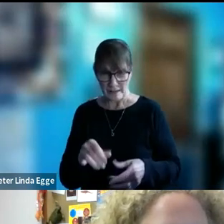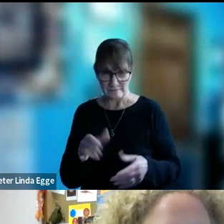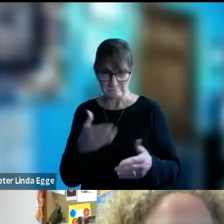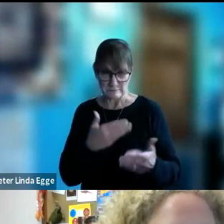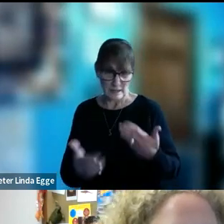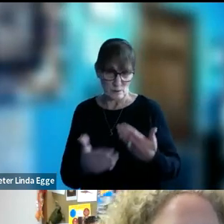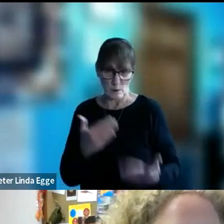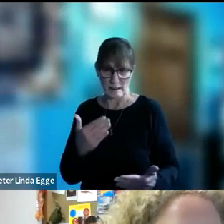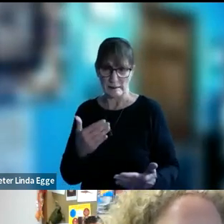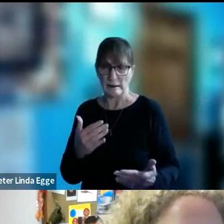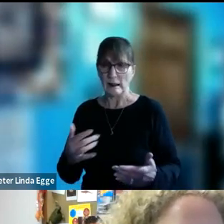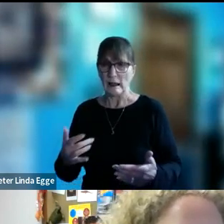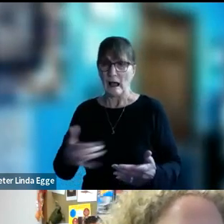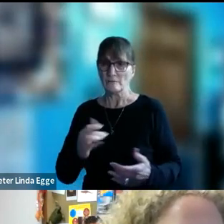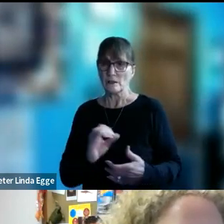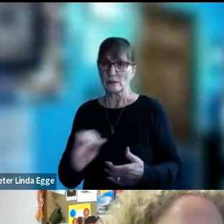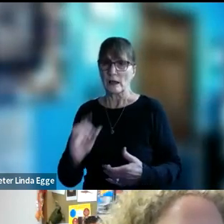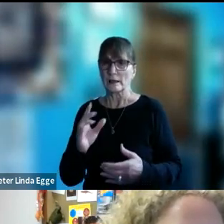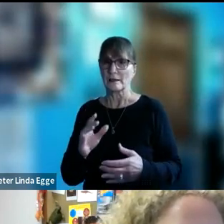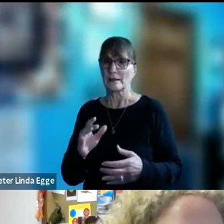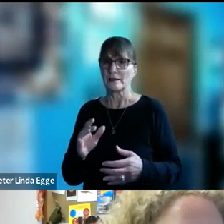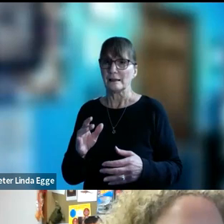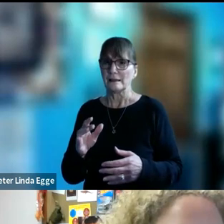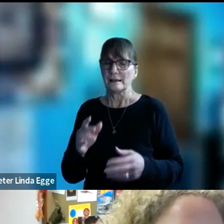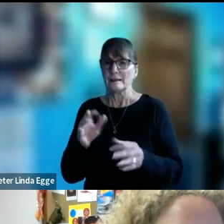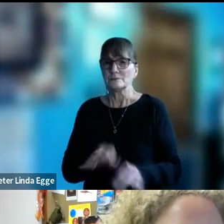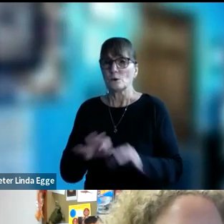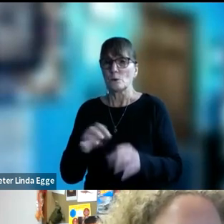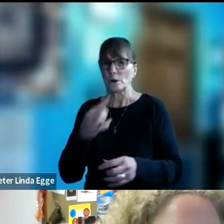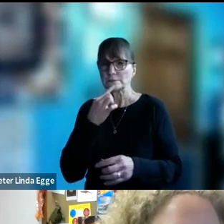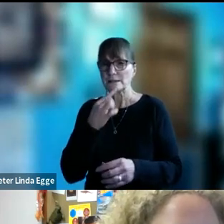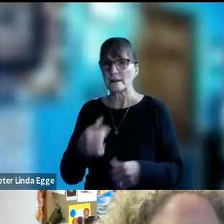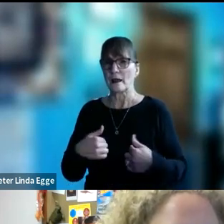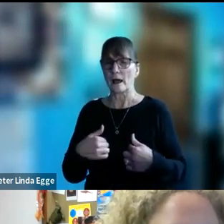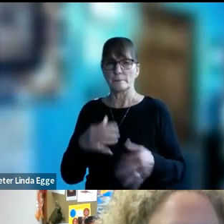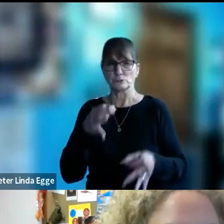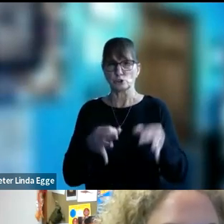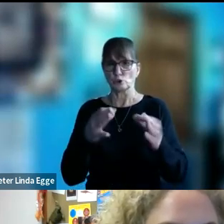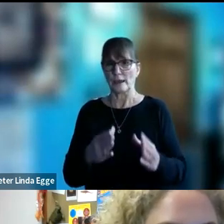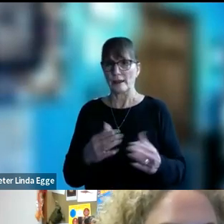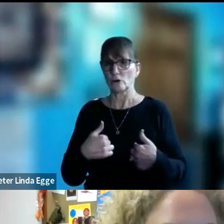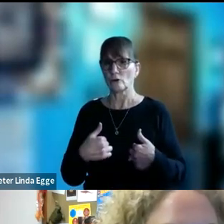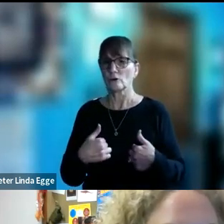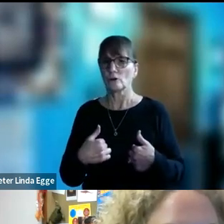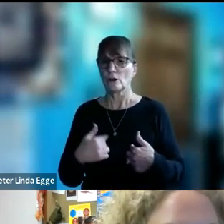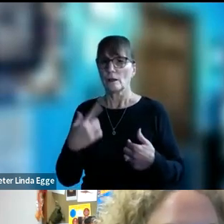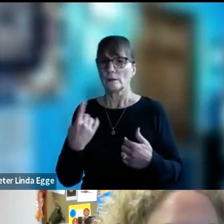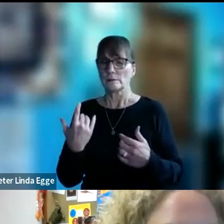And I feel like it's probably worth stating that, I mean, I myself have adjudicated literally thousands of cases.